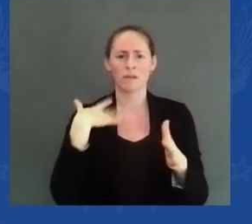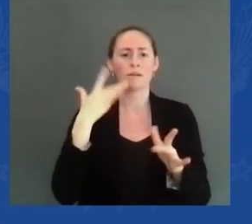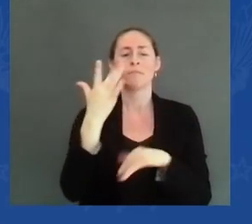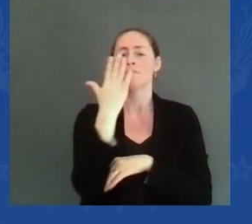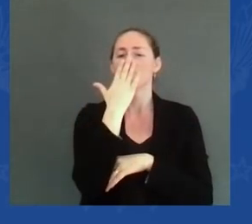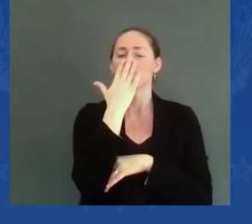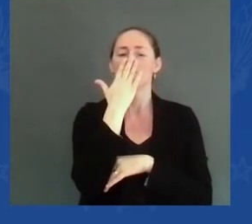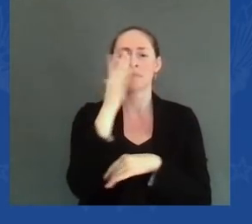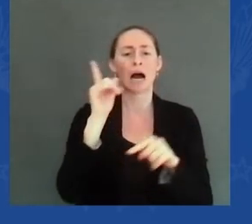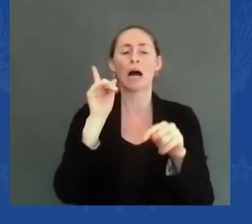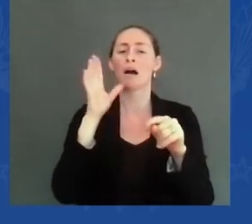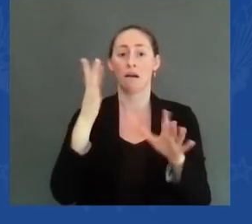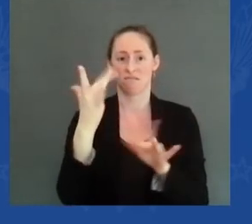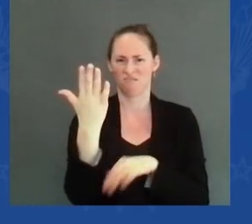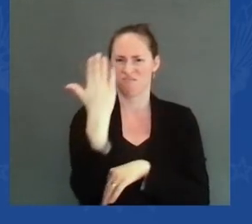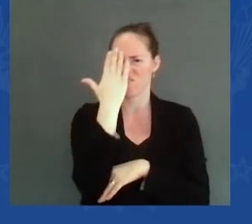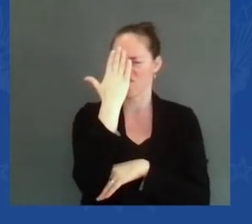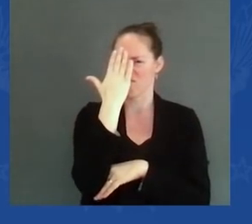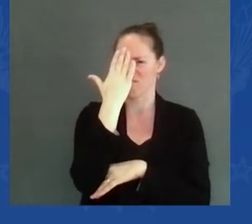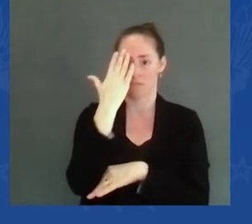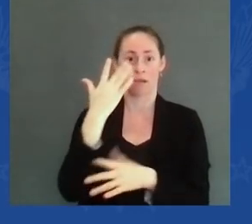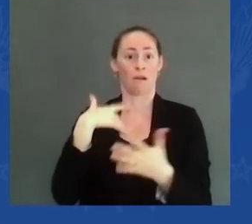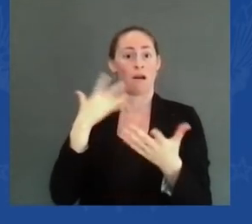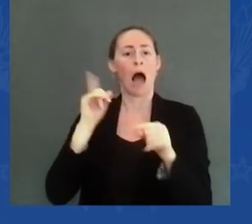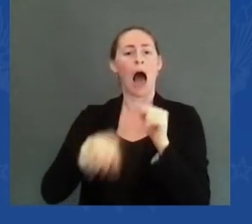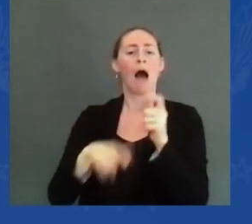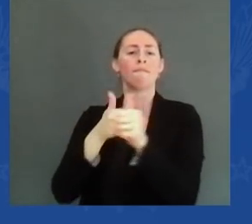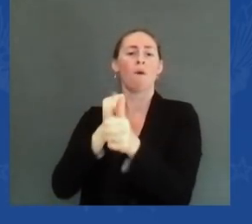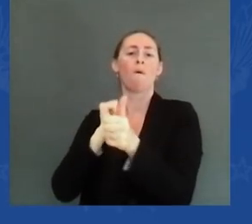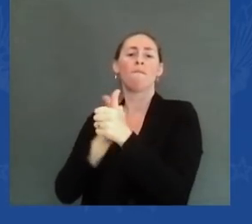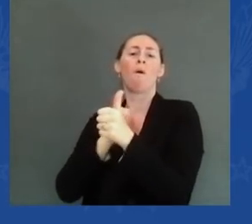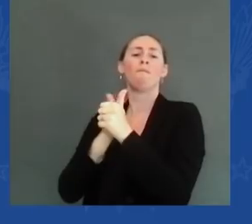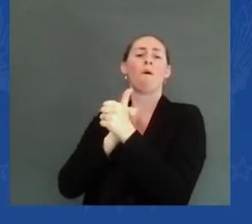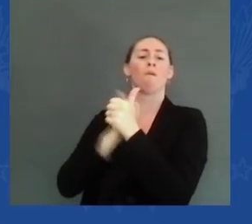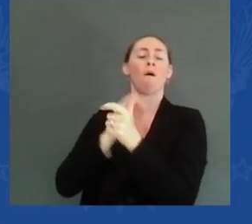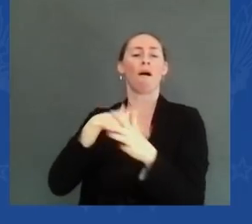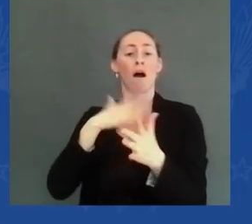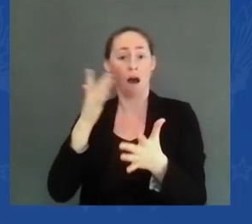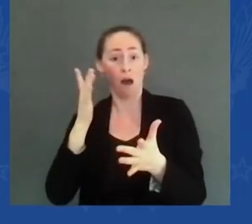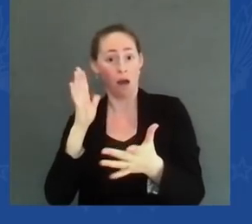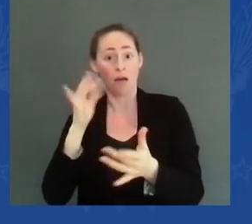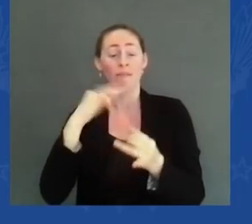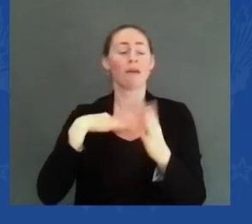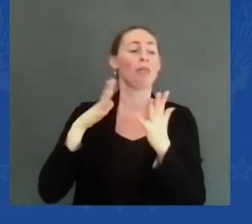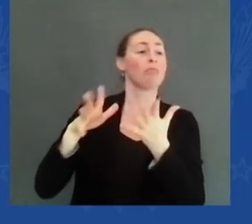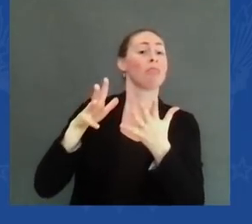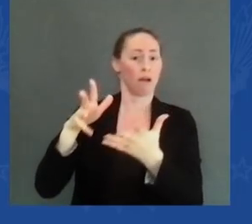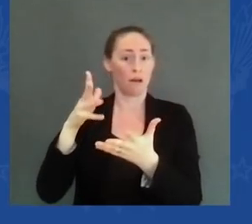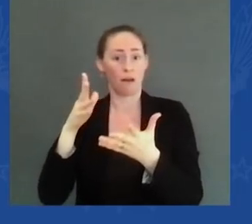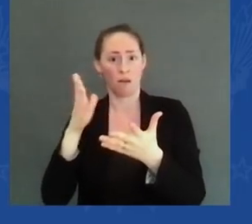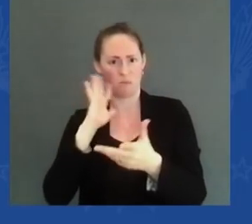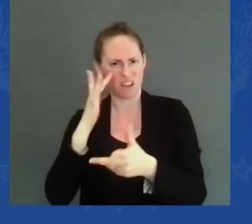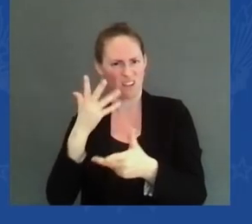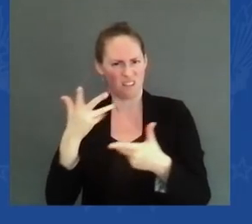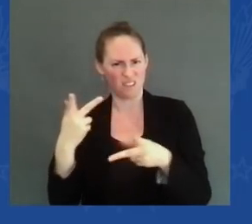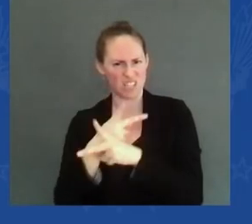We can stop it from getting worse. And when I talk about building back better -- and Chuck is fighting for my program --